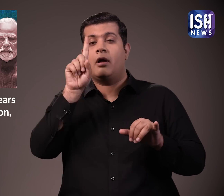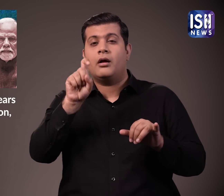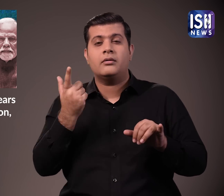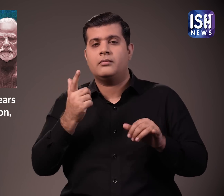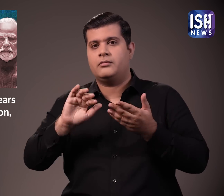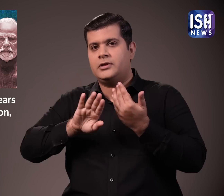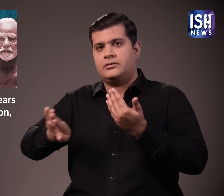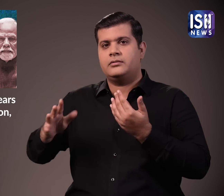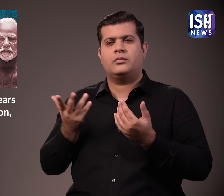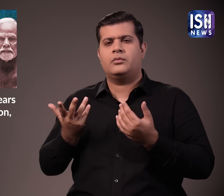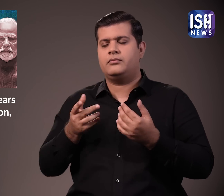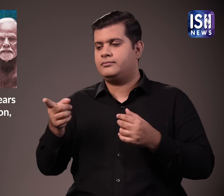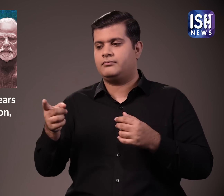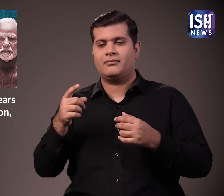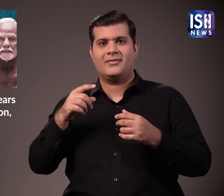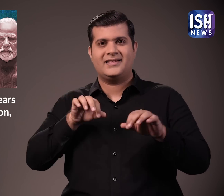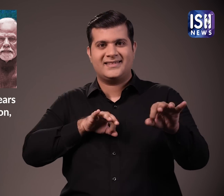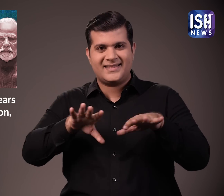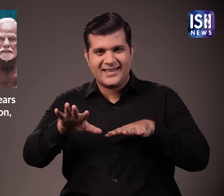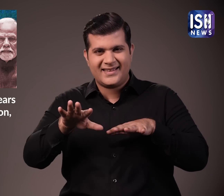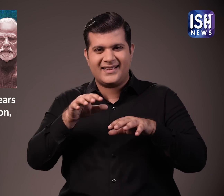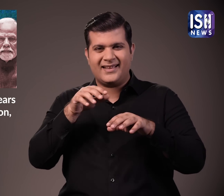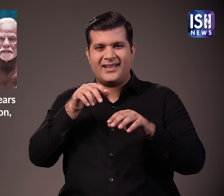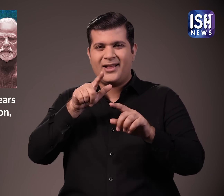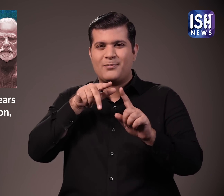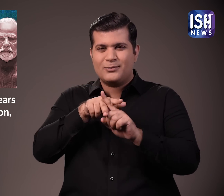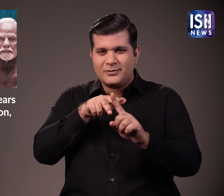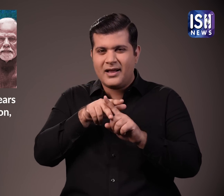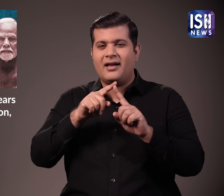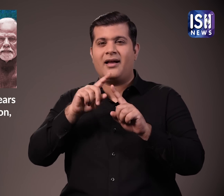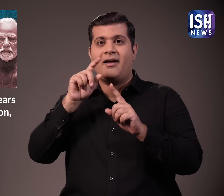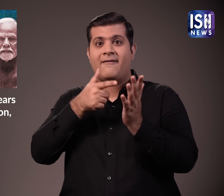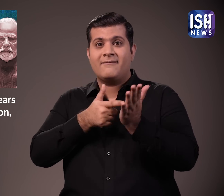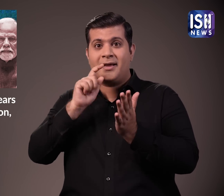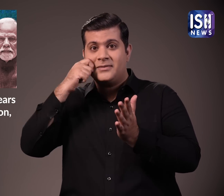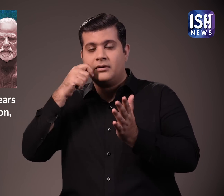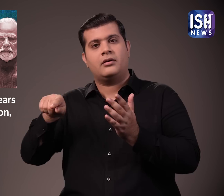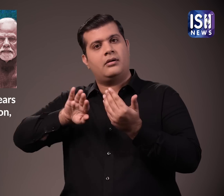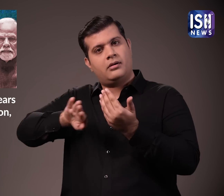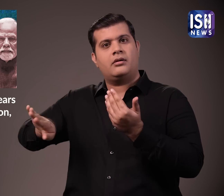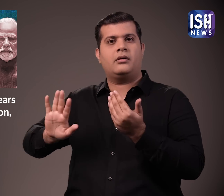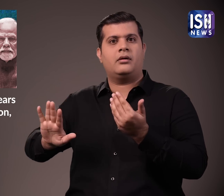Only civic bodies & rural elections were held separately.